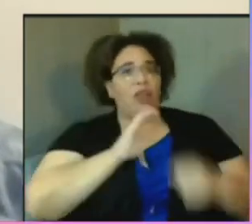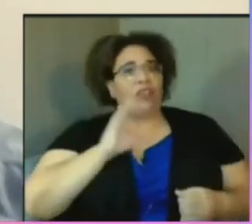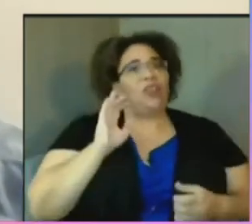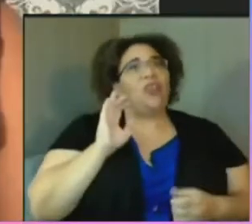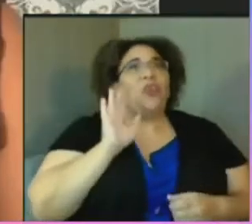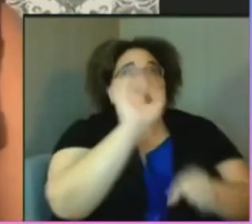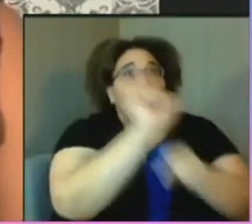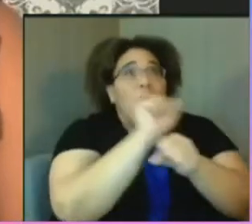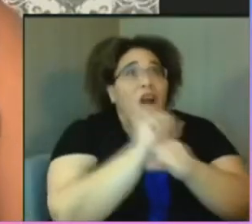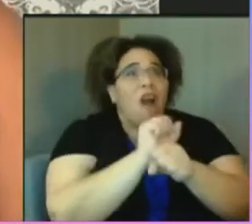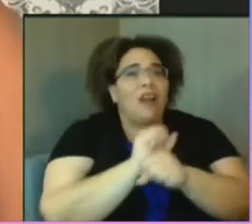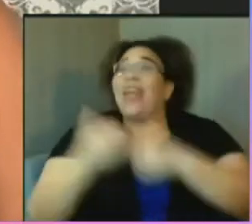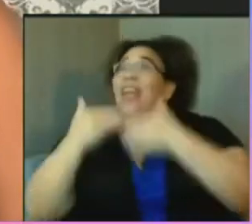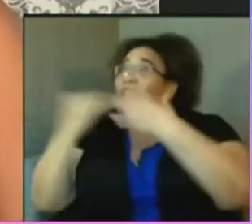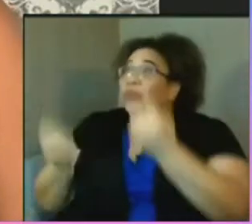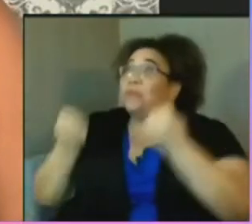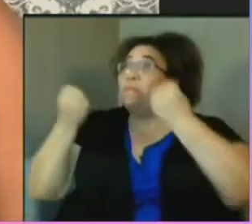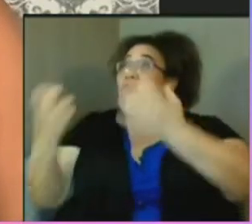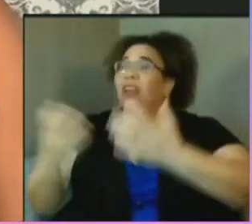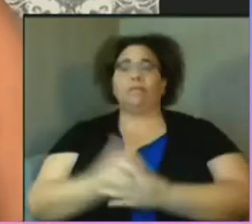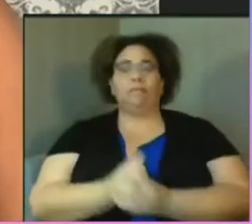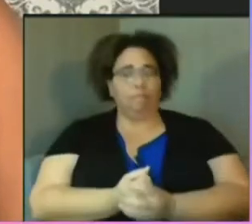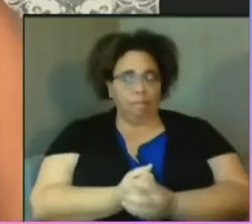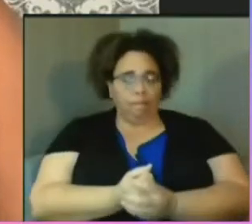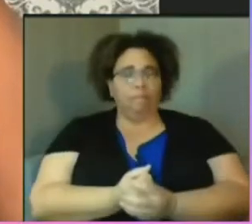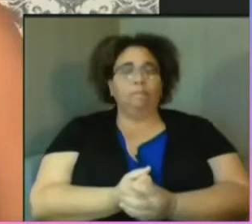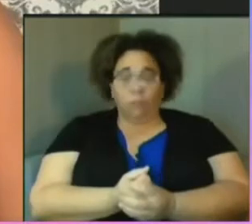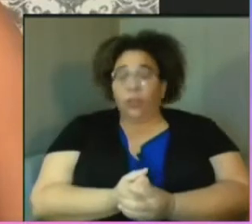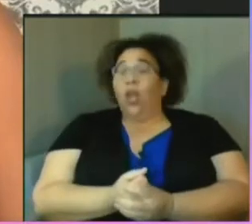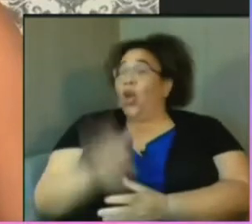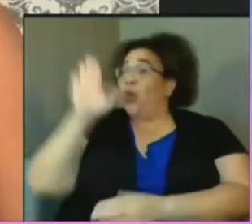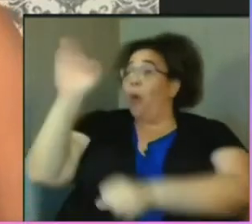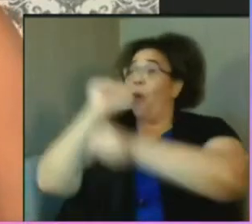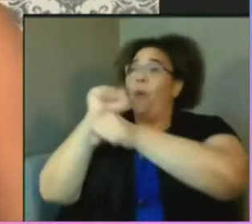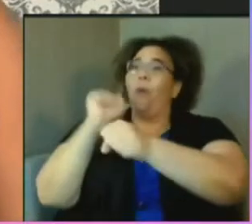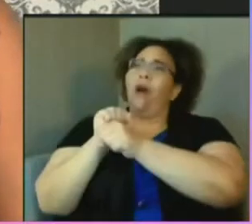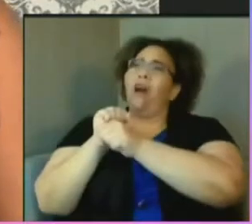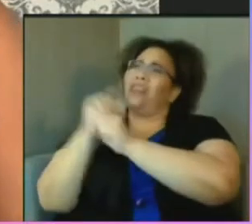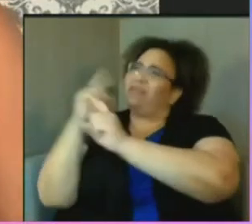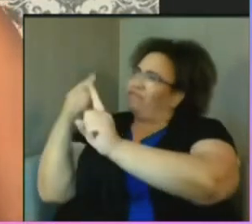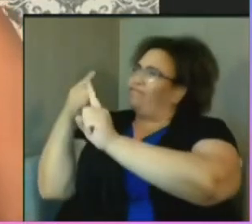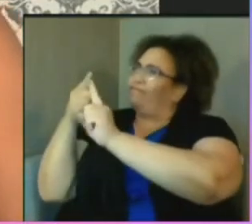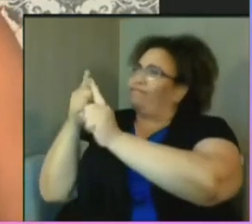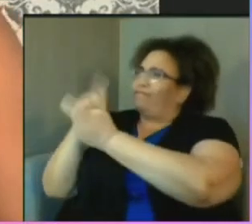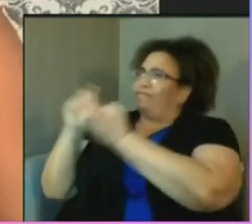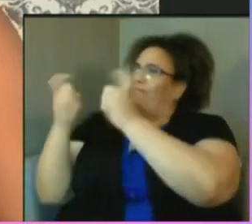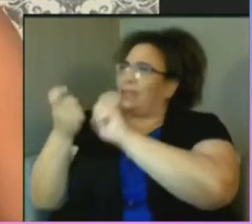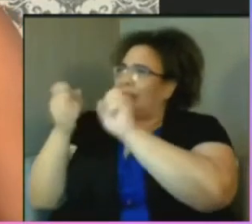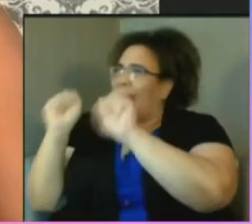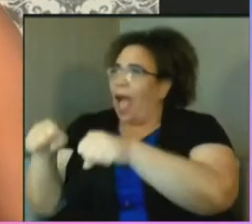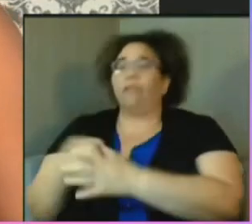Thank you so much your work is pivotal. One of the questions that I have for you is: